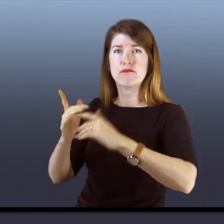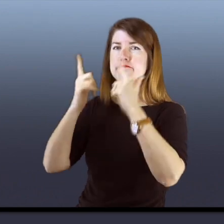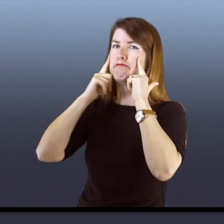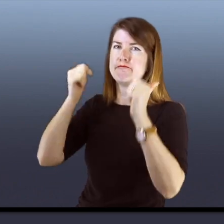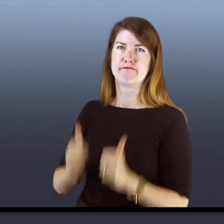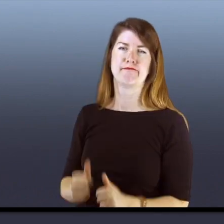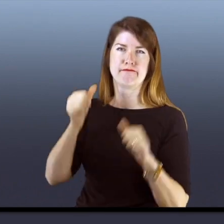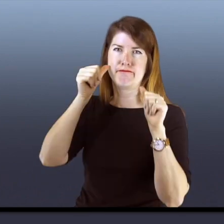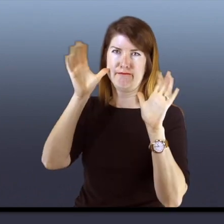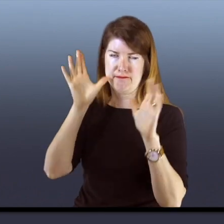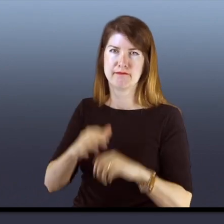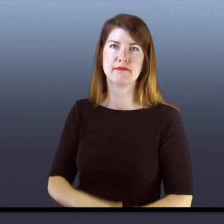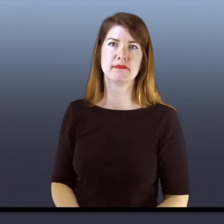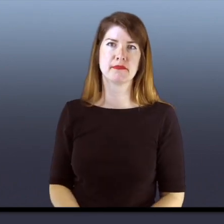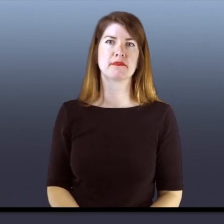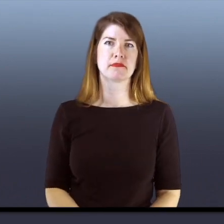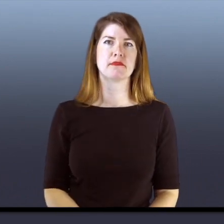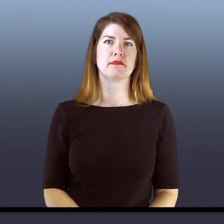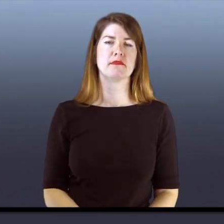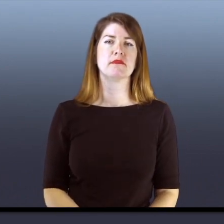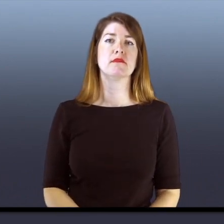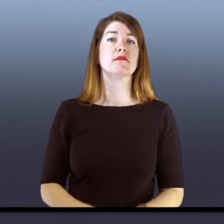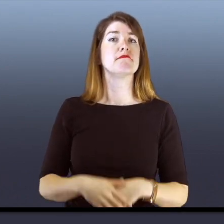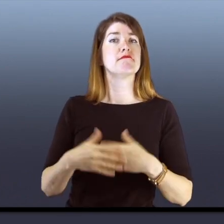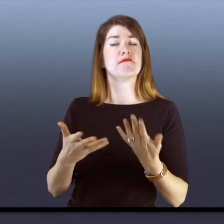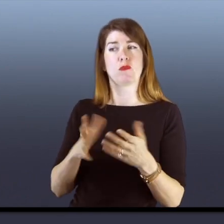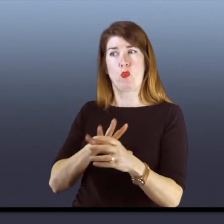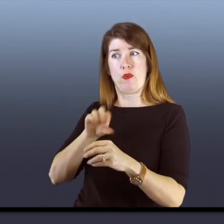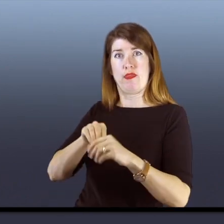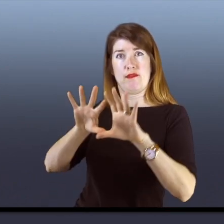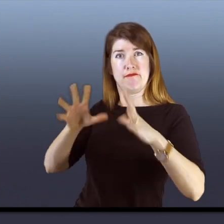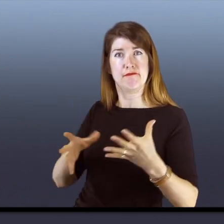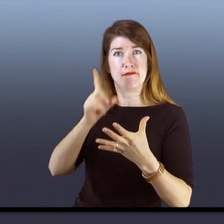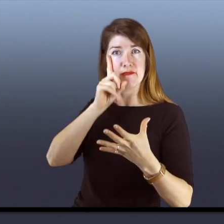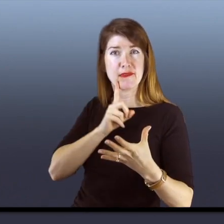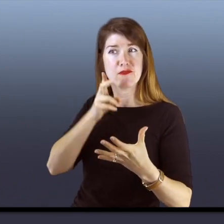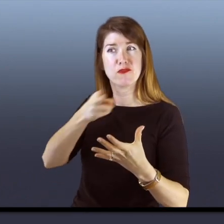So within the deaf and hard of hearing community, we have very limited research,